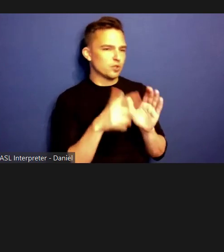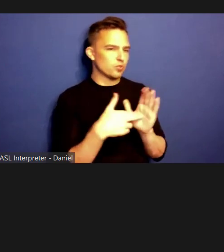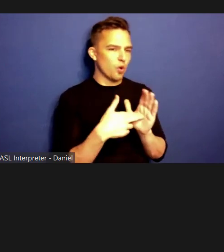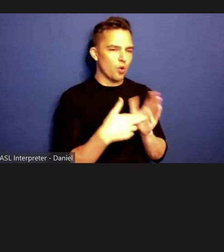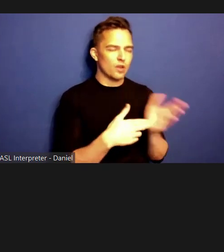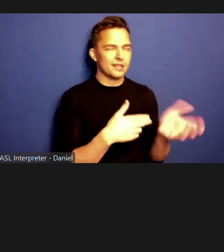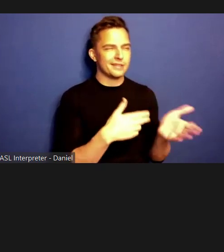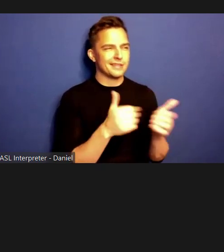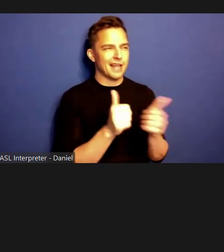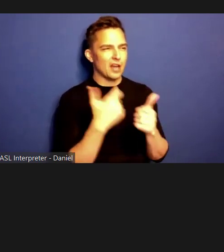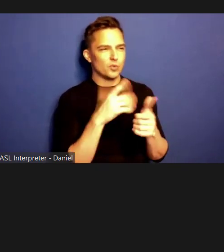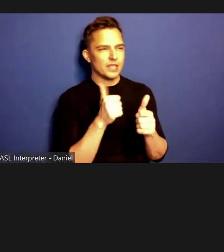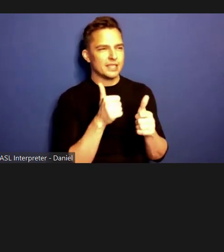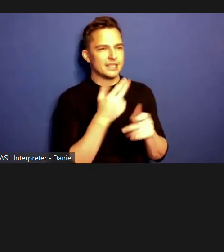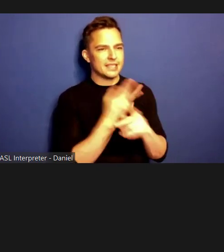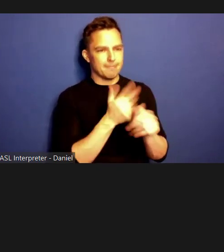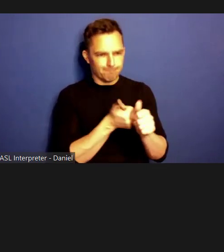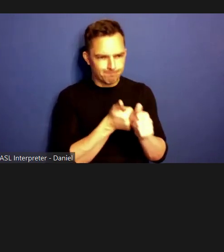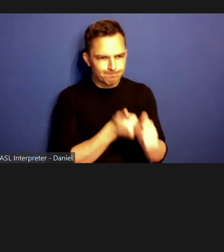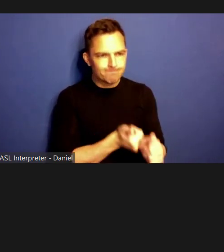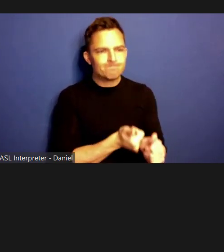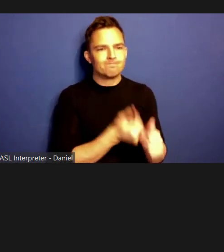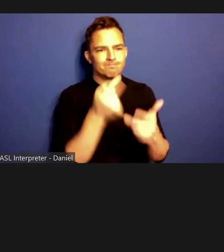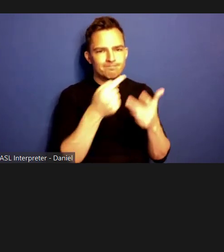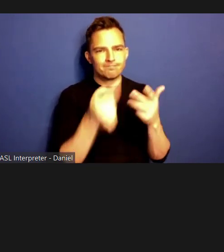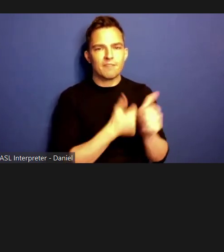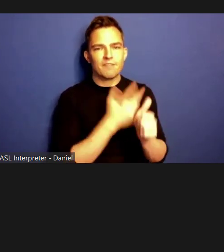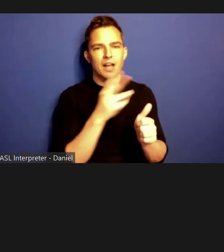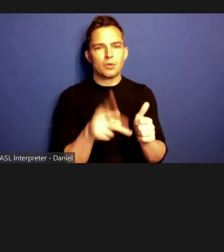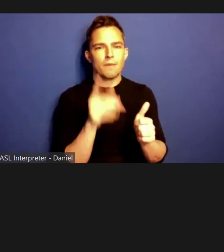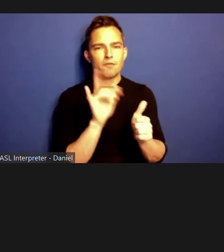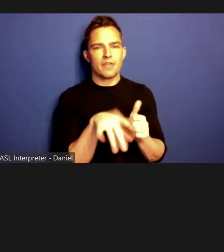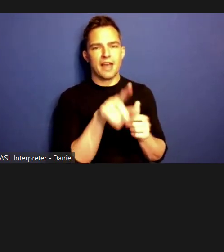follow-up for that small group of children that need to be followed up?